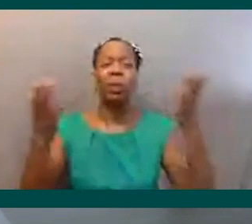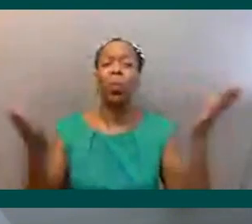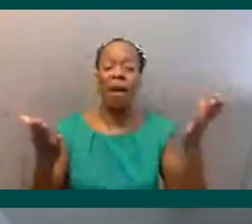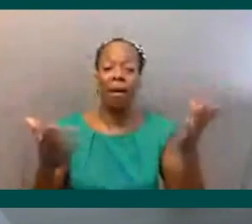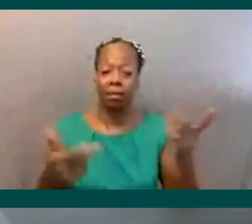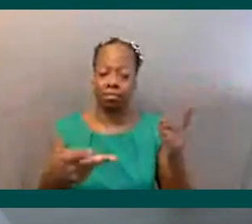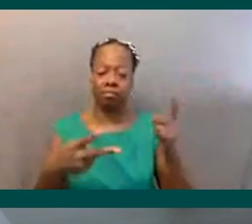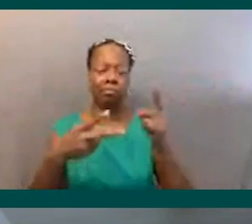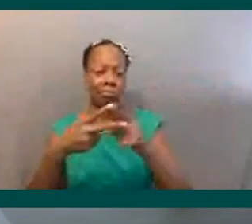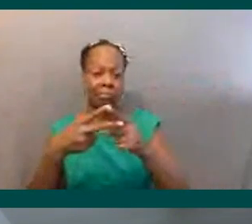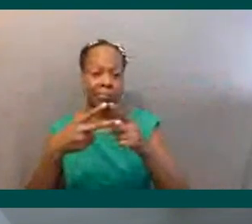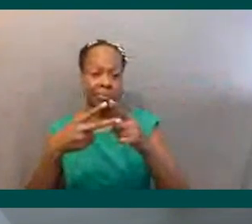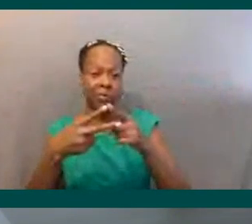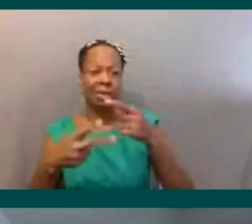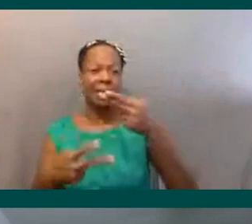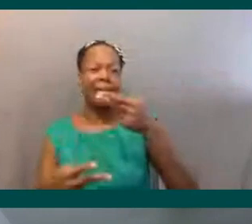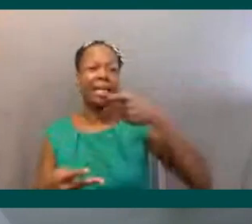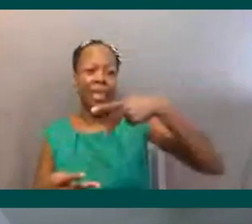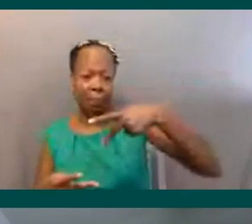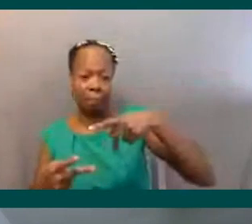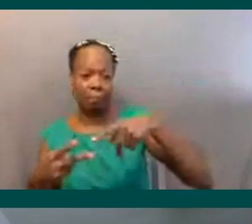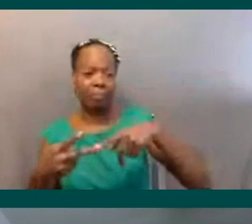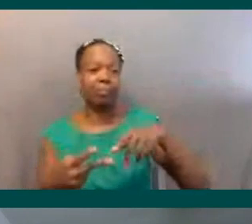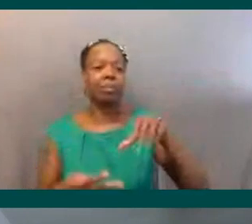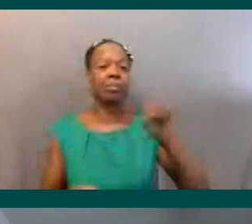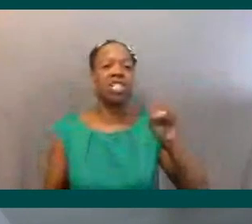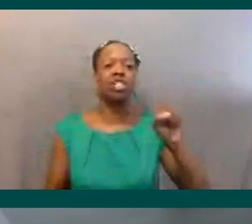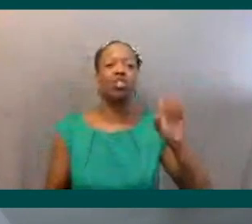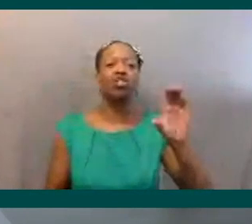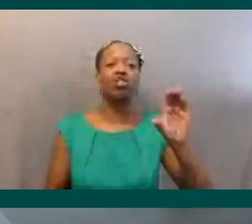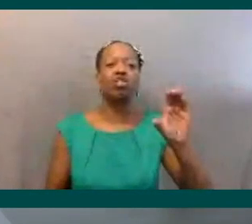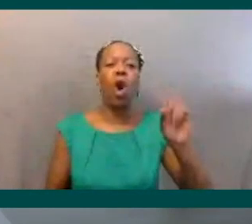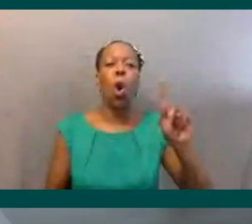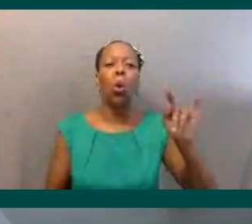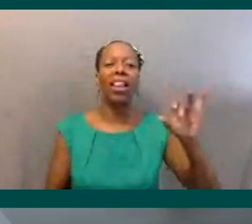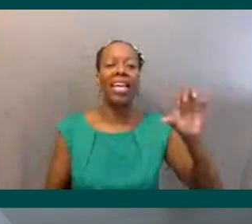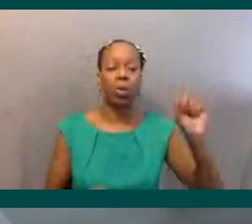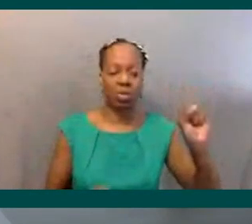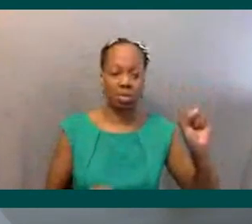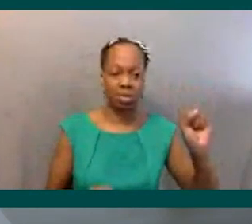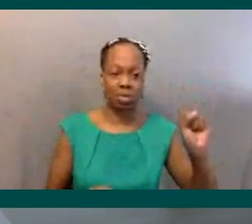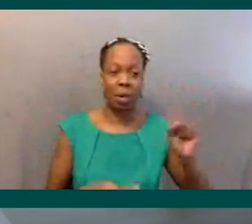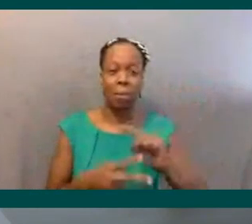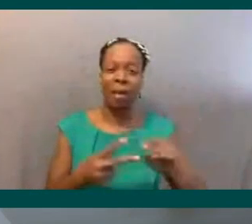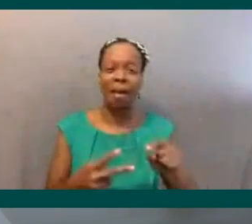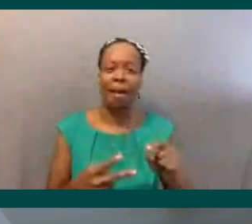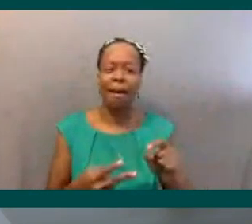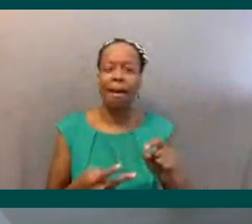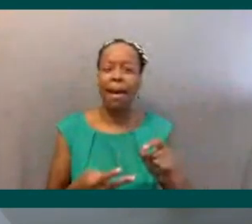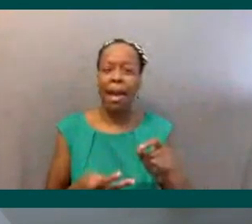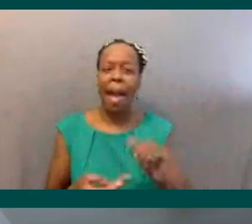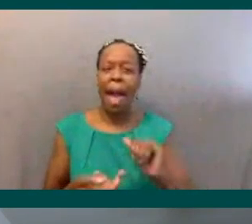The likelihood of this occurring in your child is dependent upon the degree of involvement.